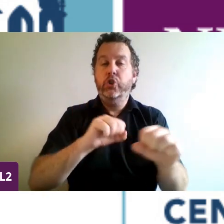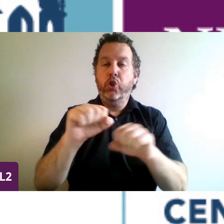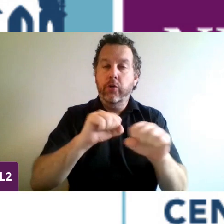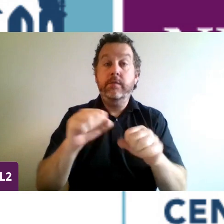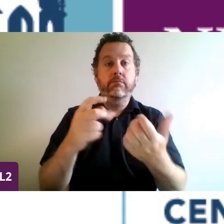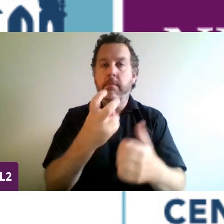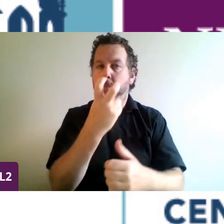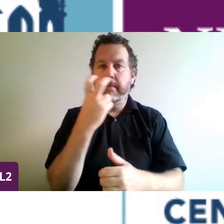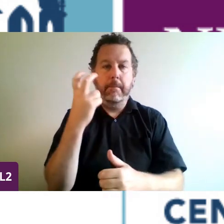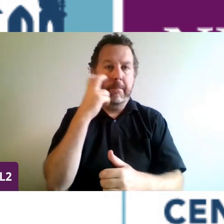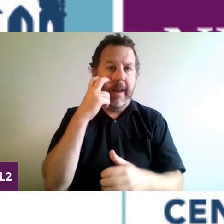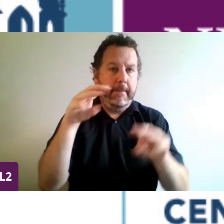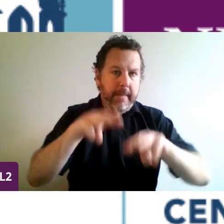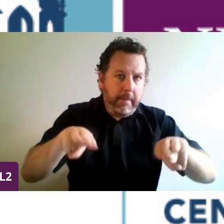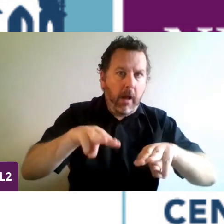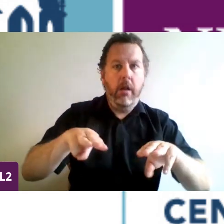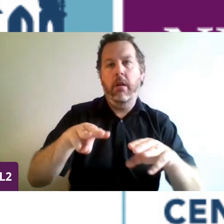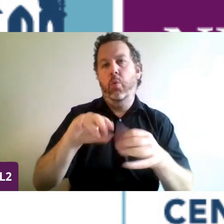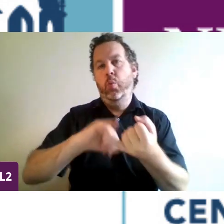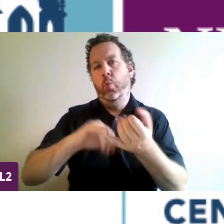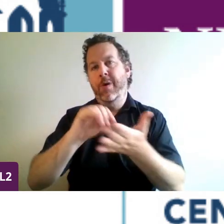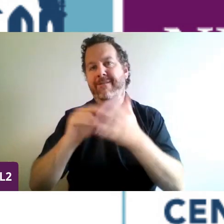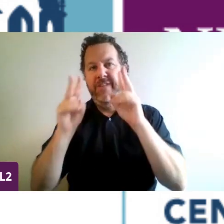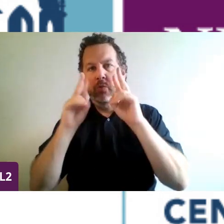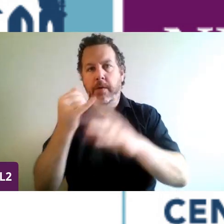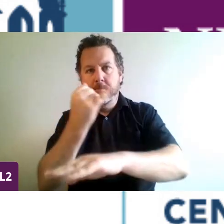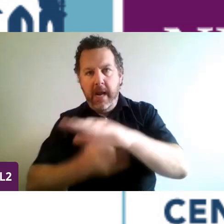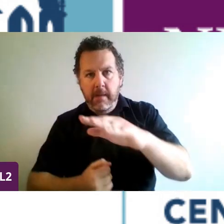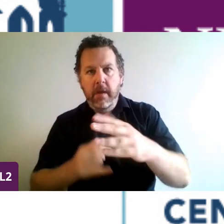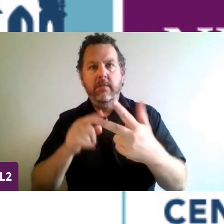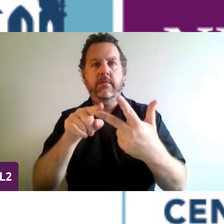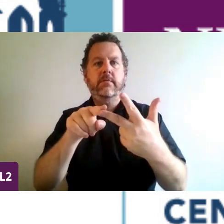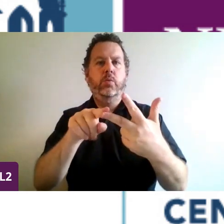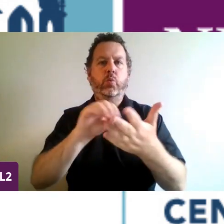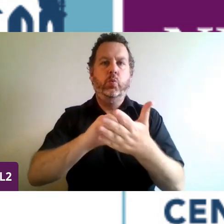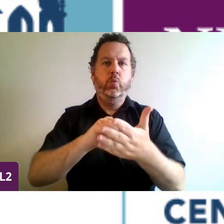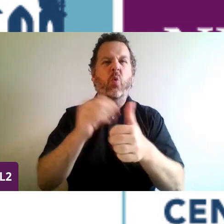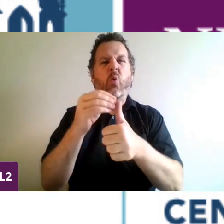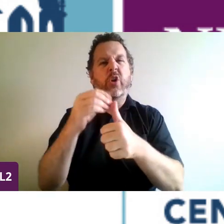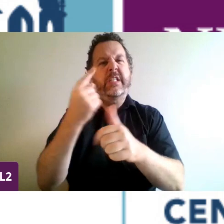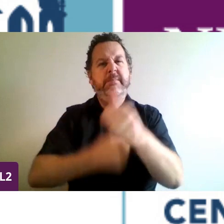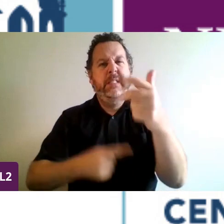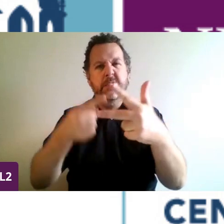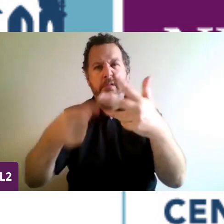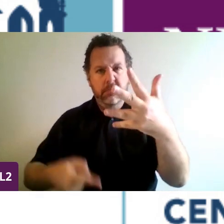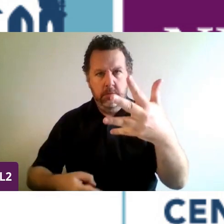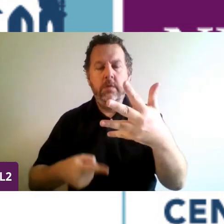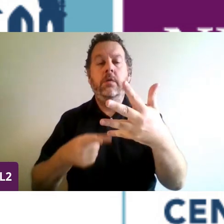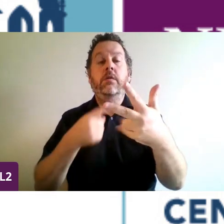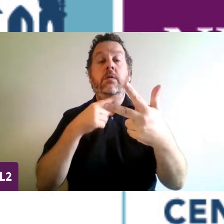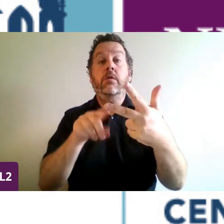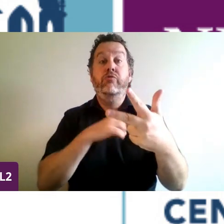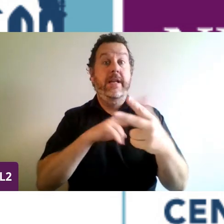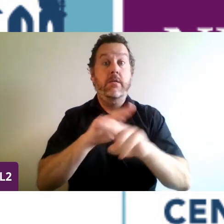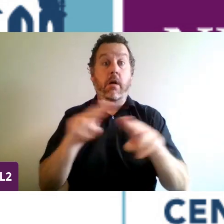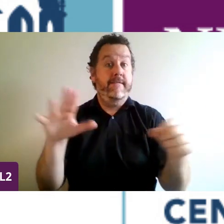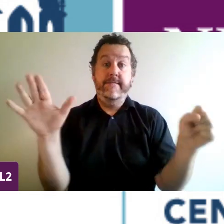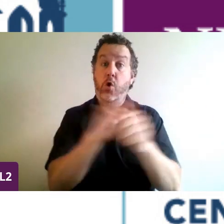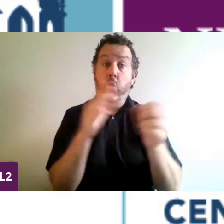and people who are otherwise print disabled. It is not the full spectrum of people who could benefit from accessible format books.